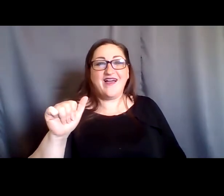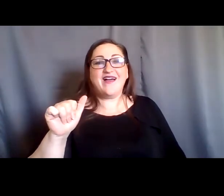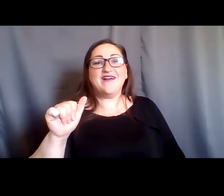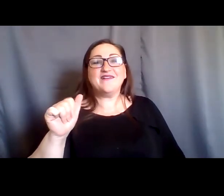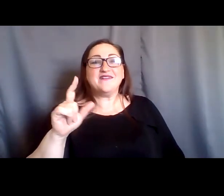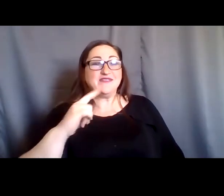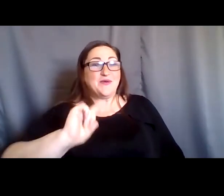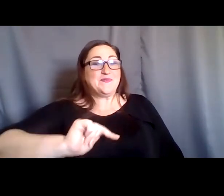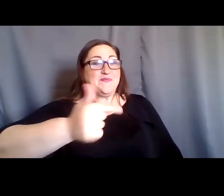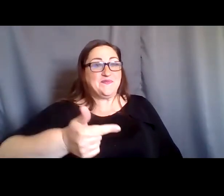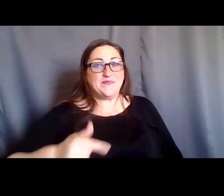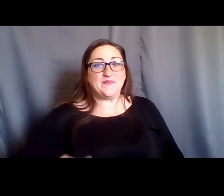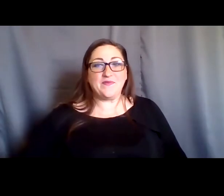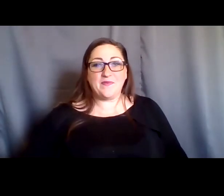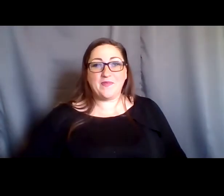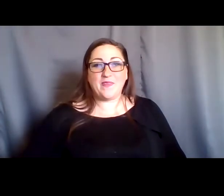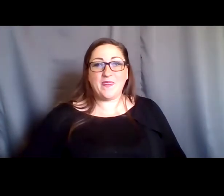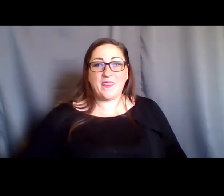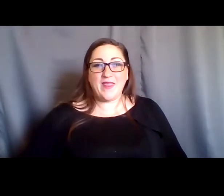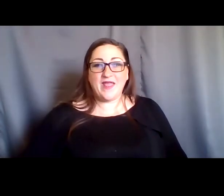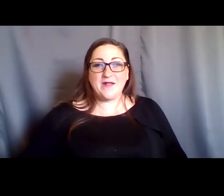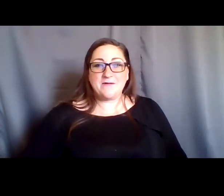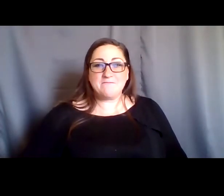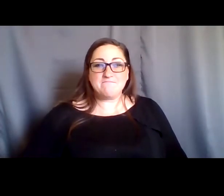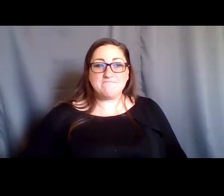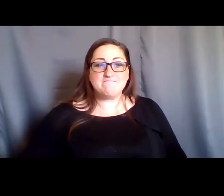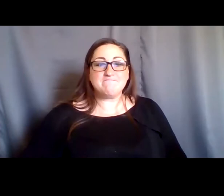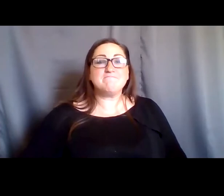Thanks, Darren. Hi, everyone. I’m Bianca Laureano,